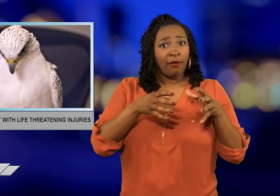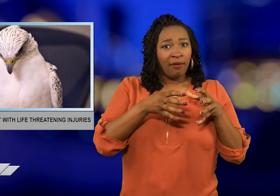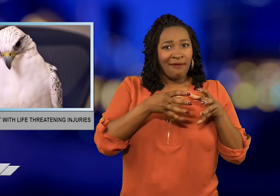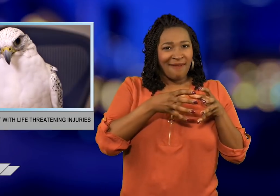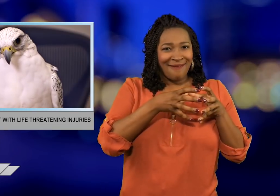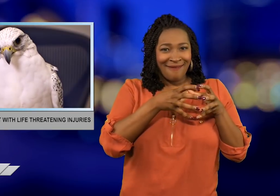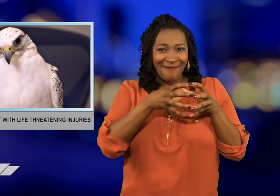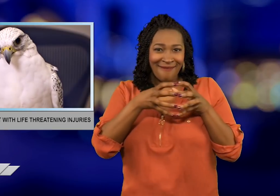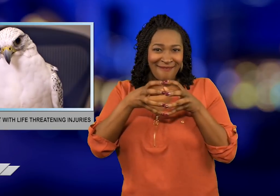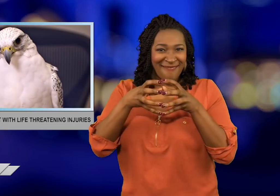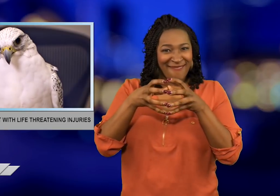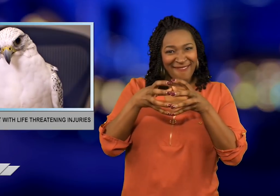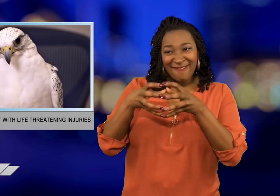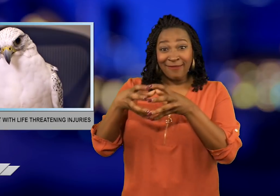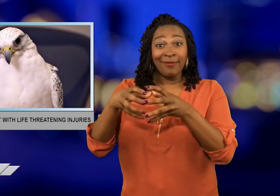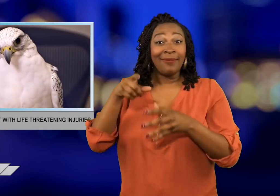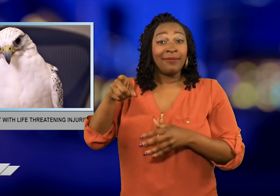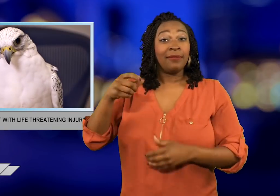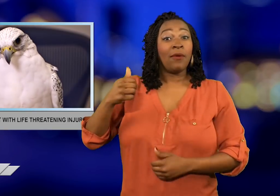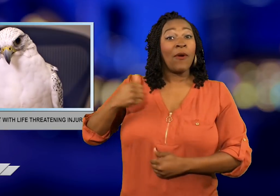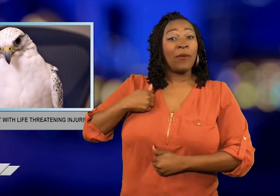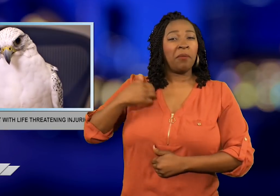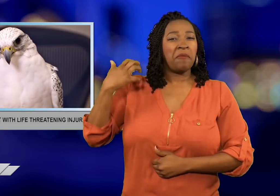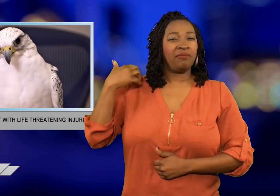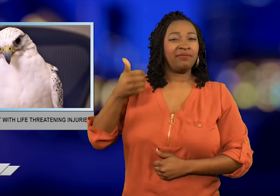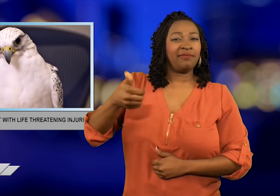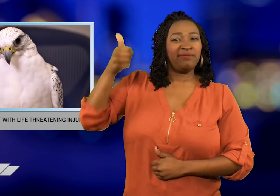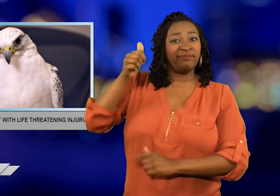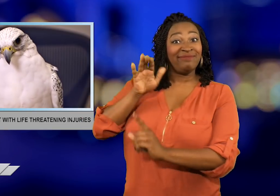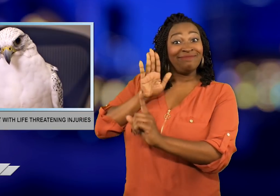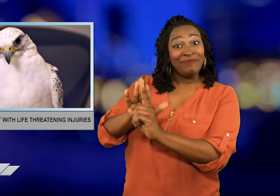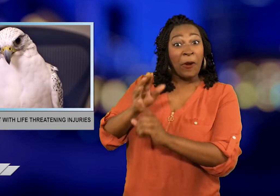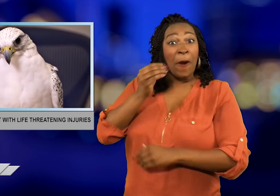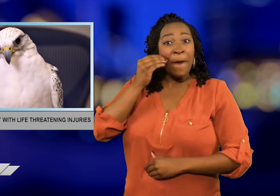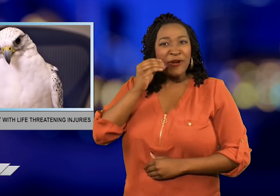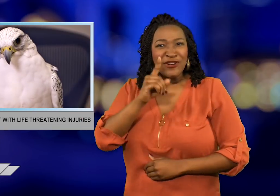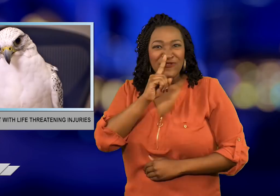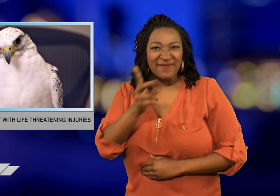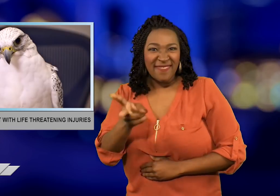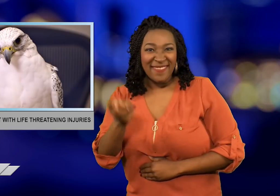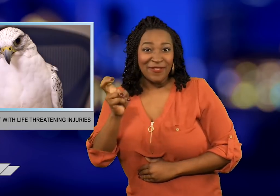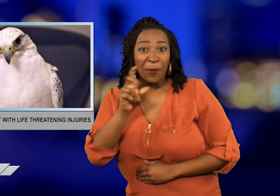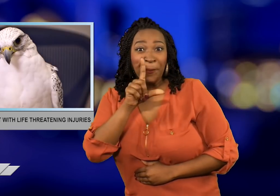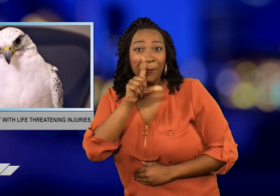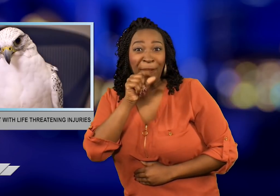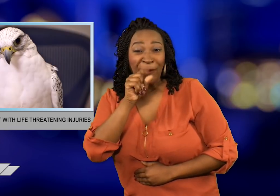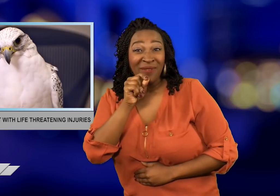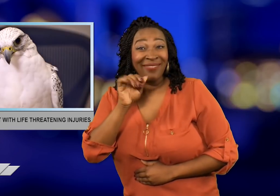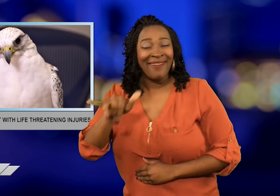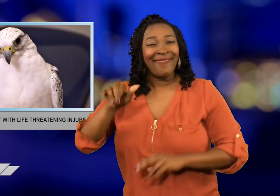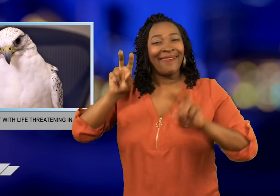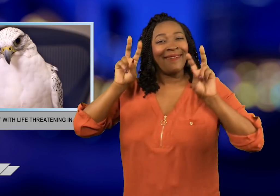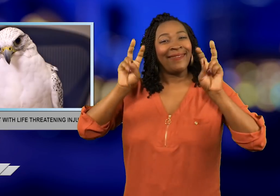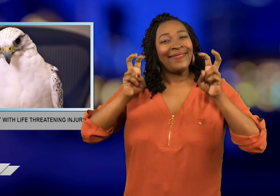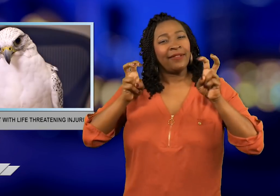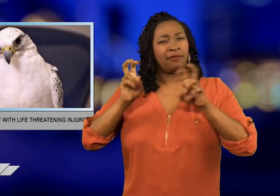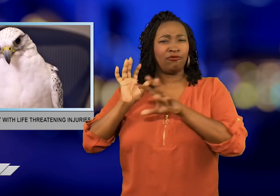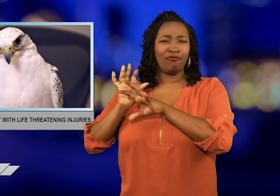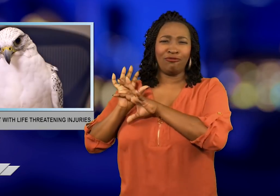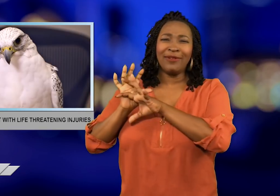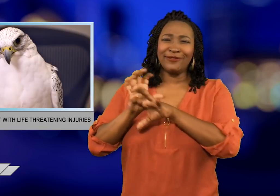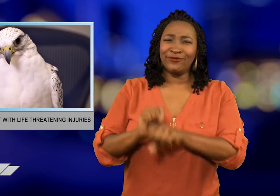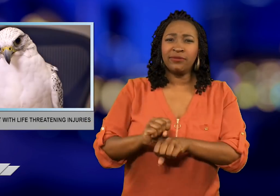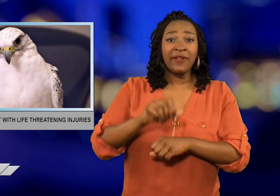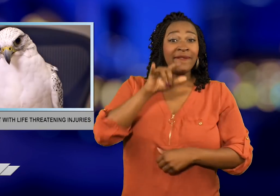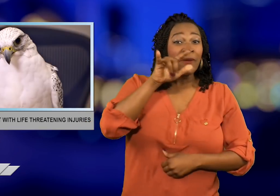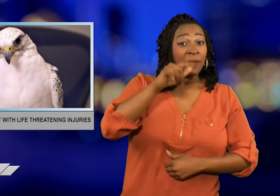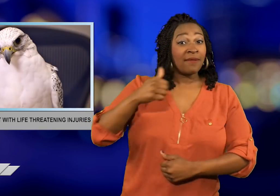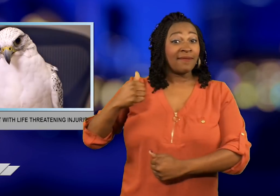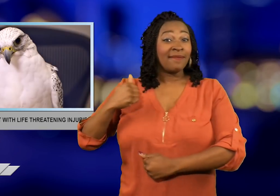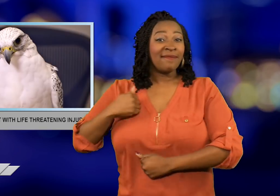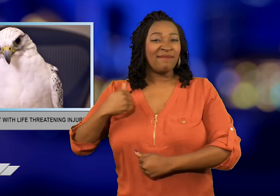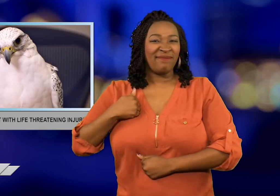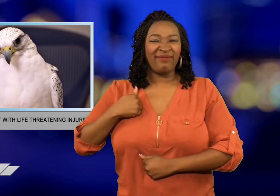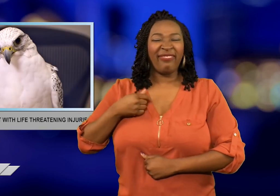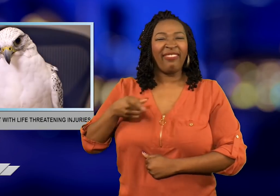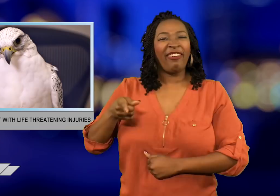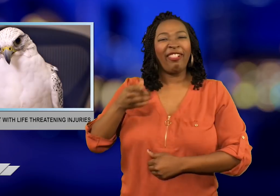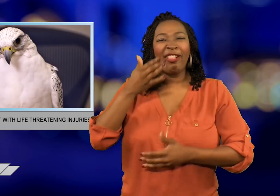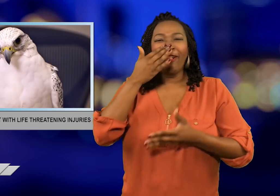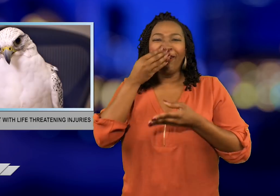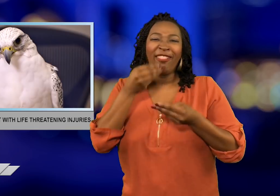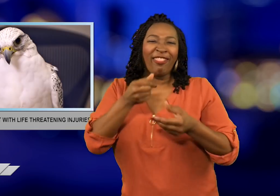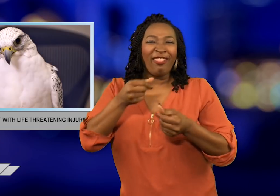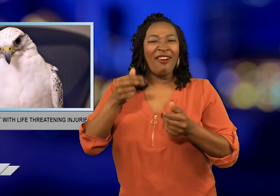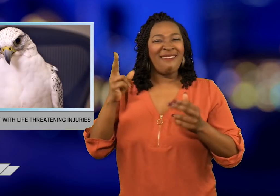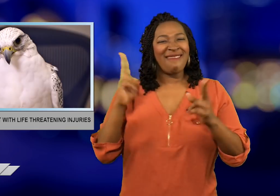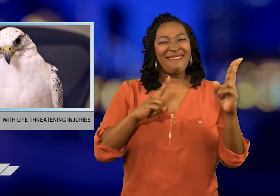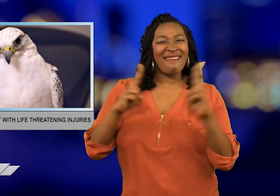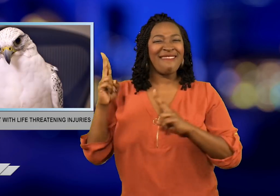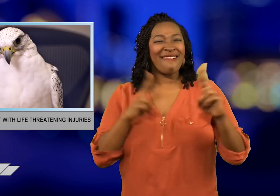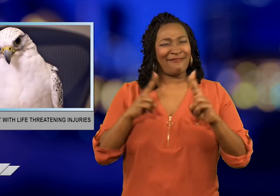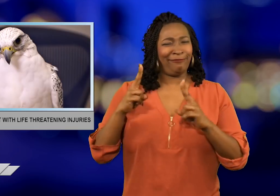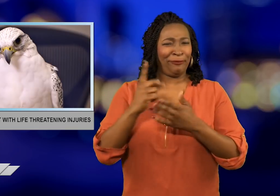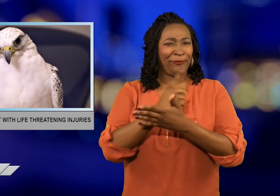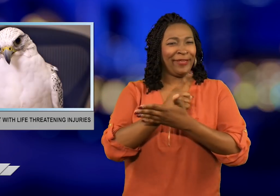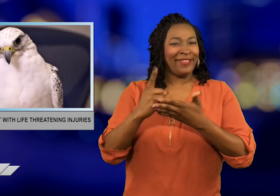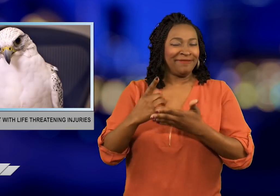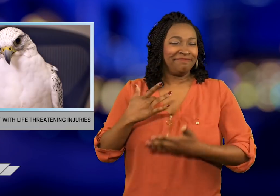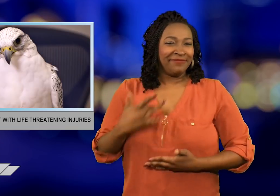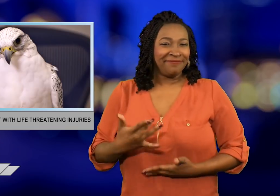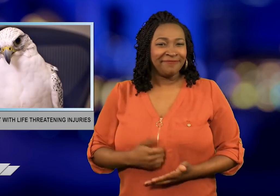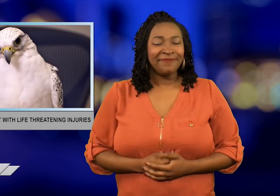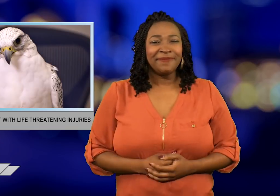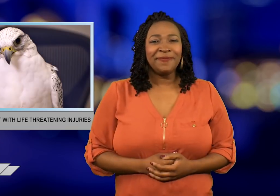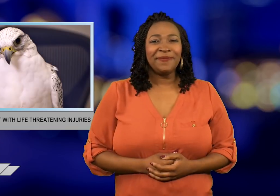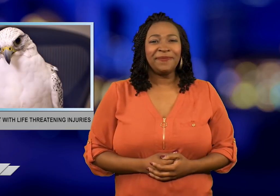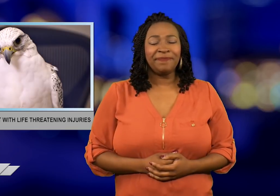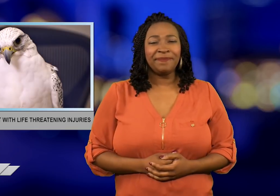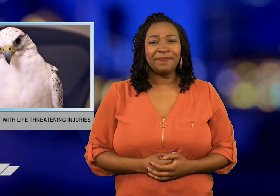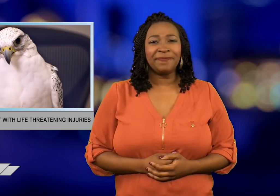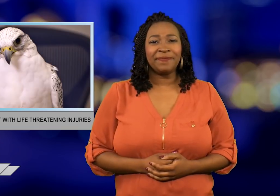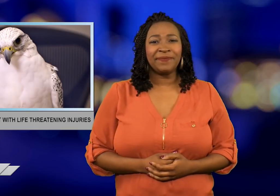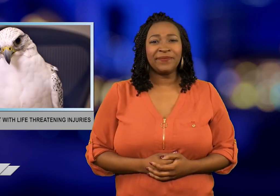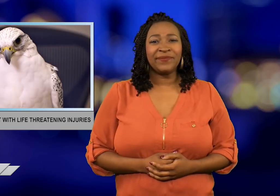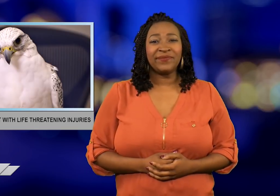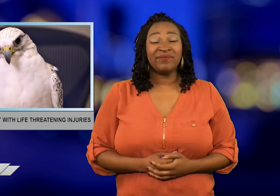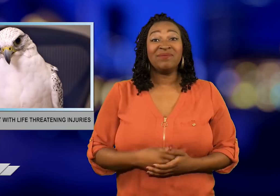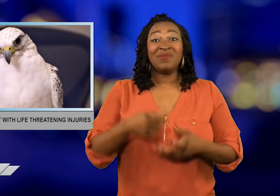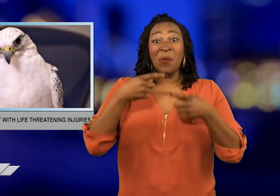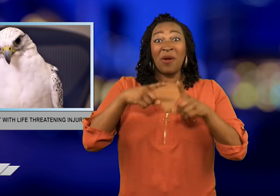the creature from an Army Colonel's home as part of an Air Force/Army week prank.